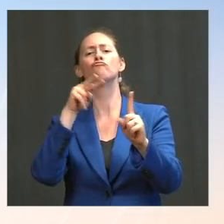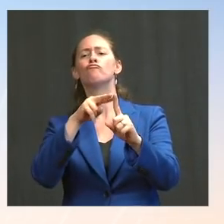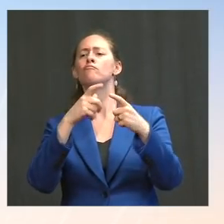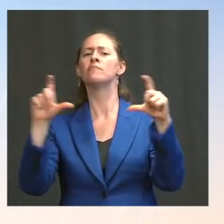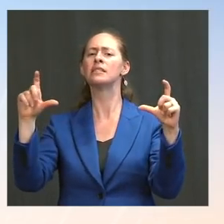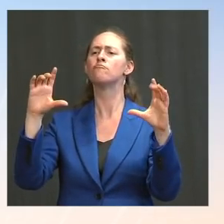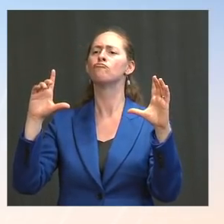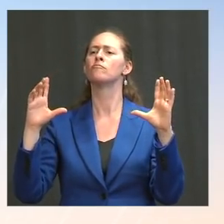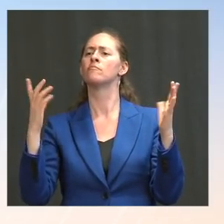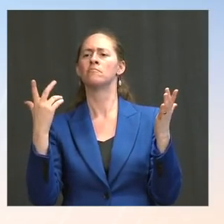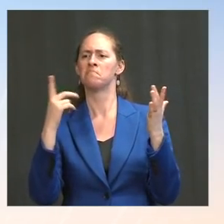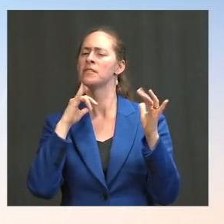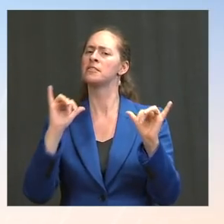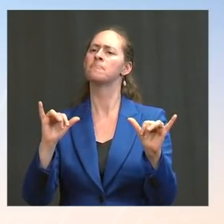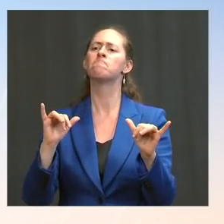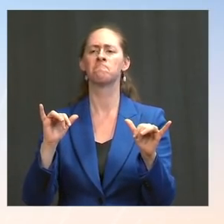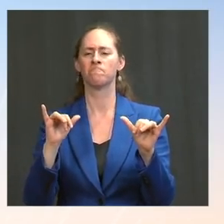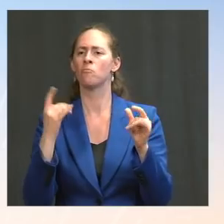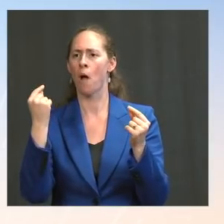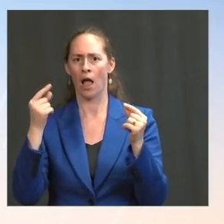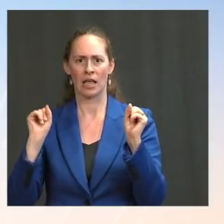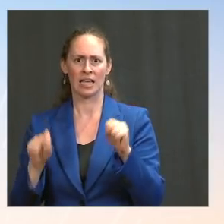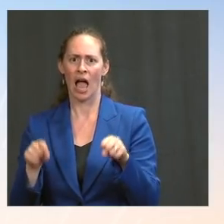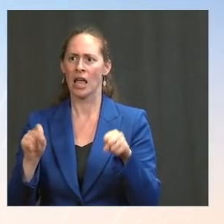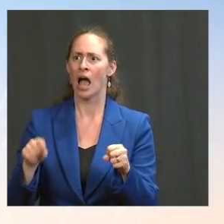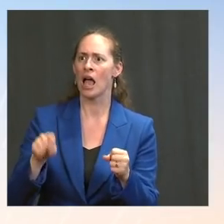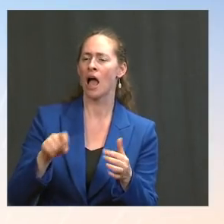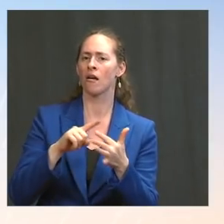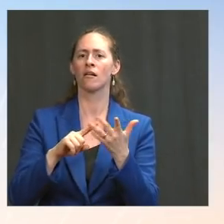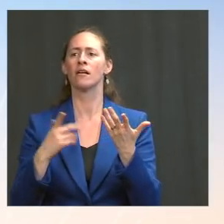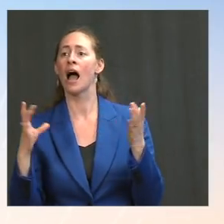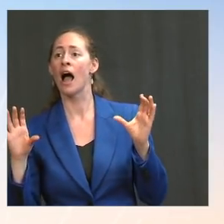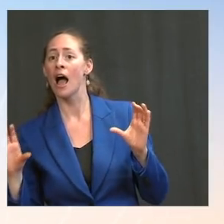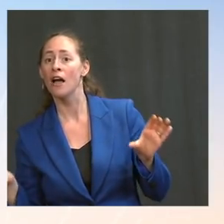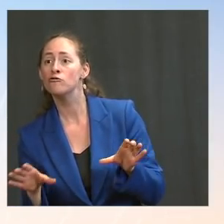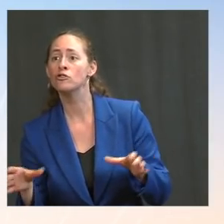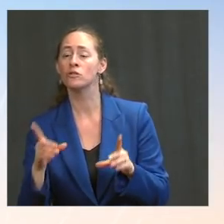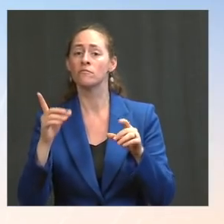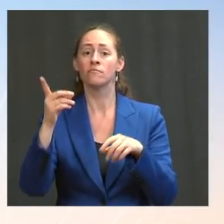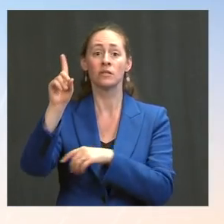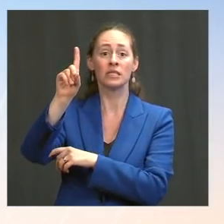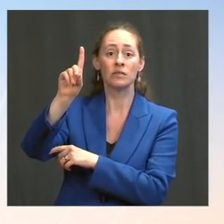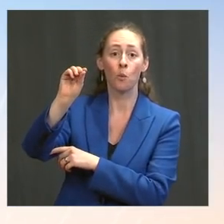Ms. Psaki: I'd have to look more closely at the specific statement. You know, I think that the President views this issue,